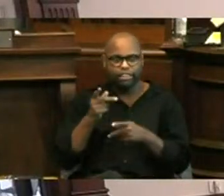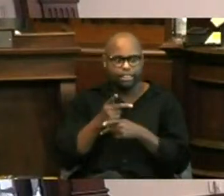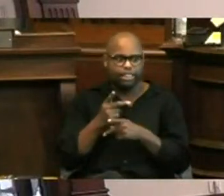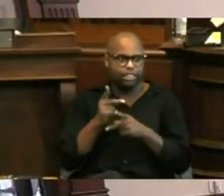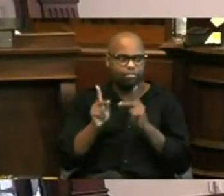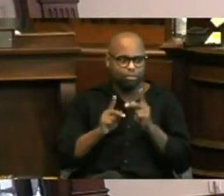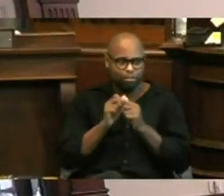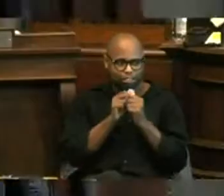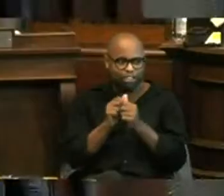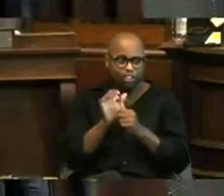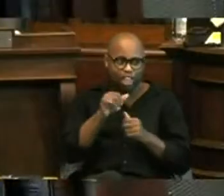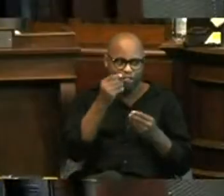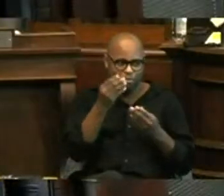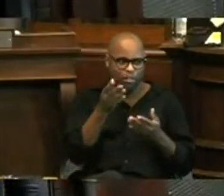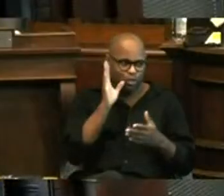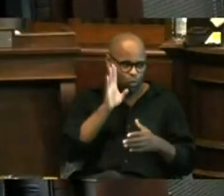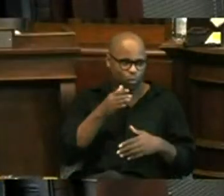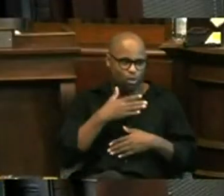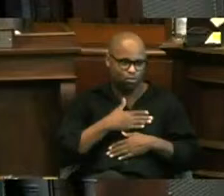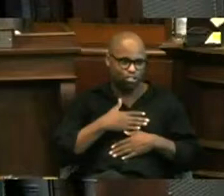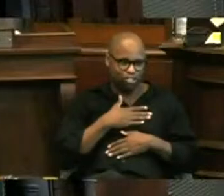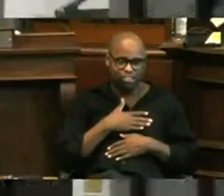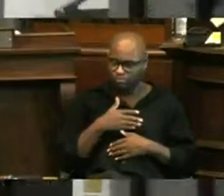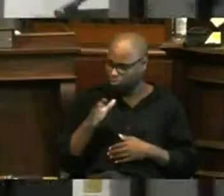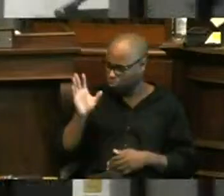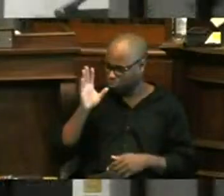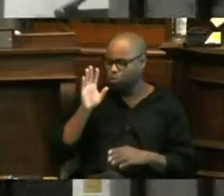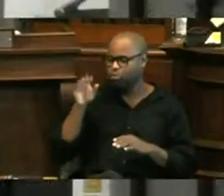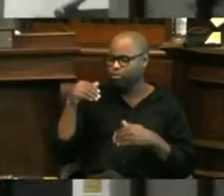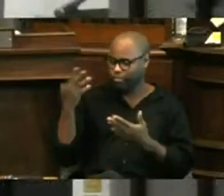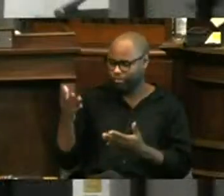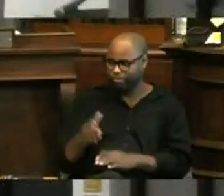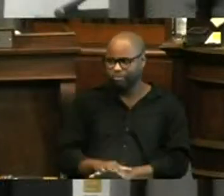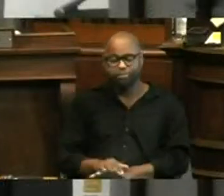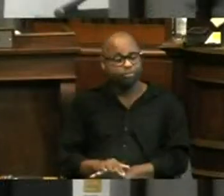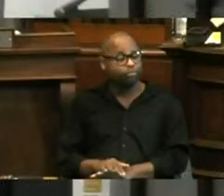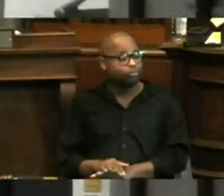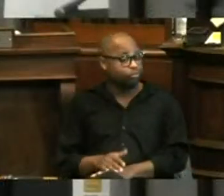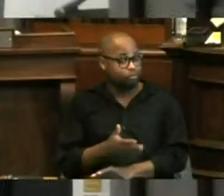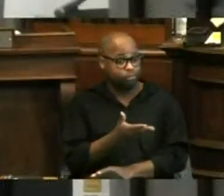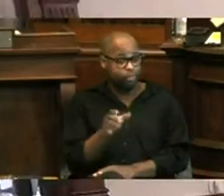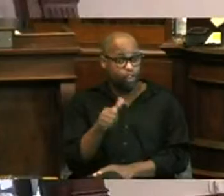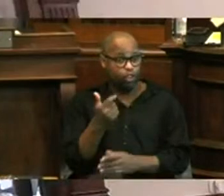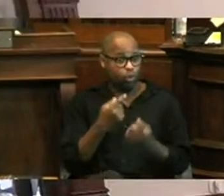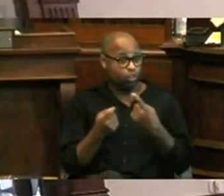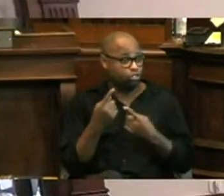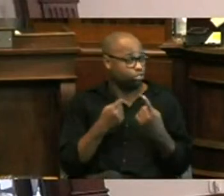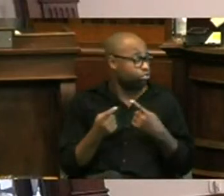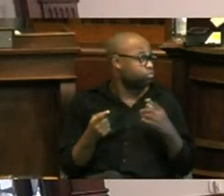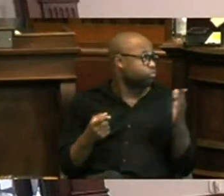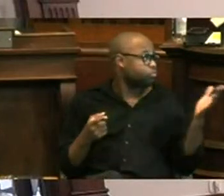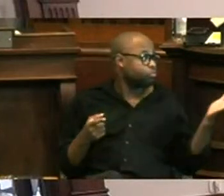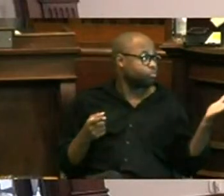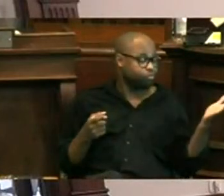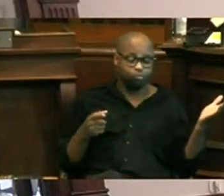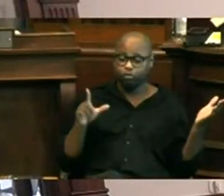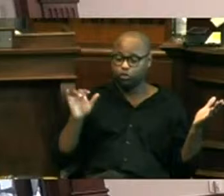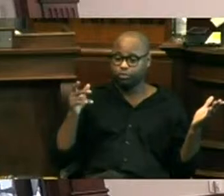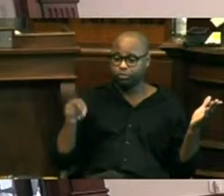keeping people together so that information would be appreciate. Okay. We will provide that to